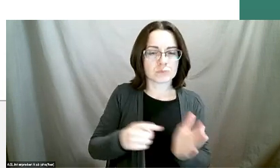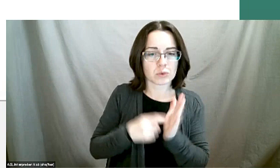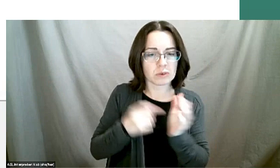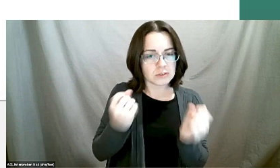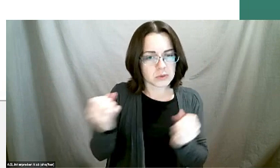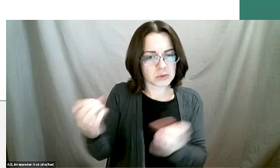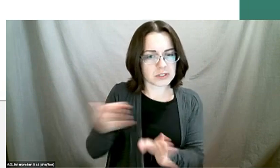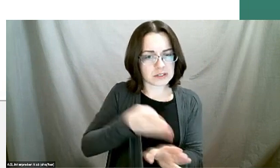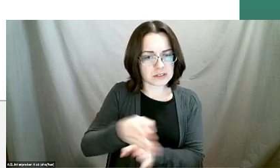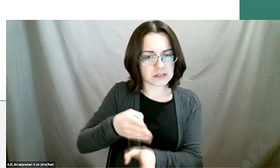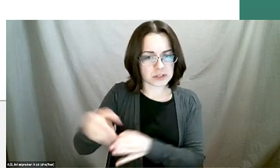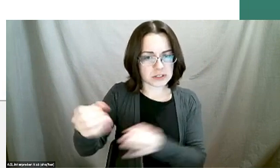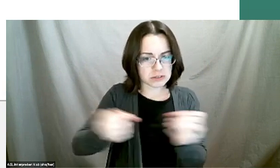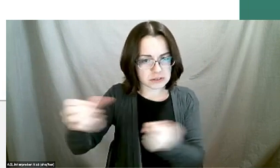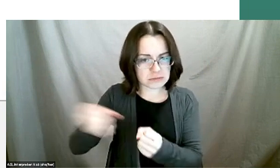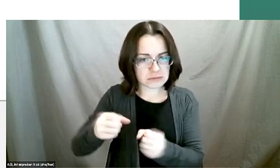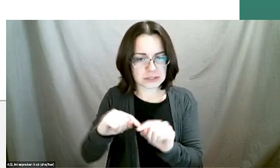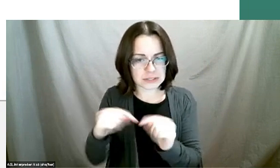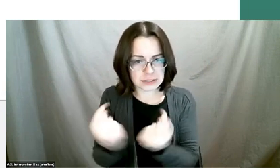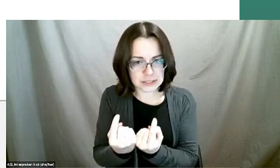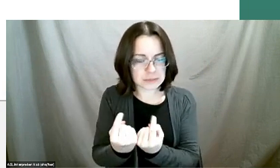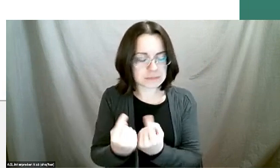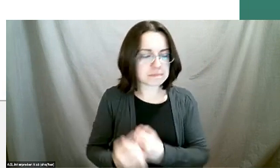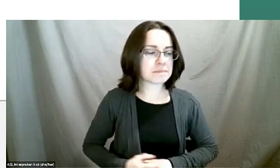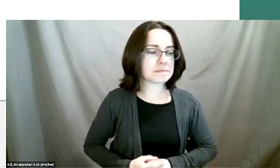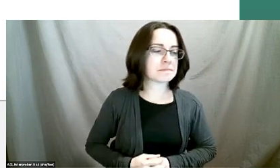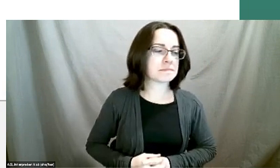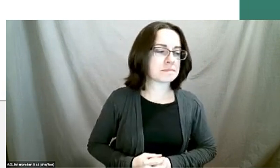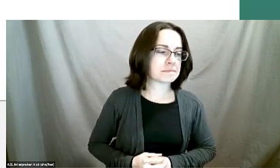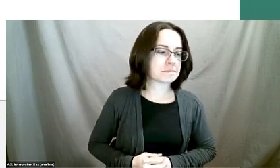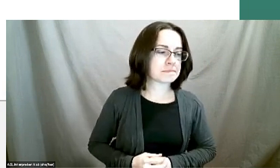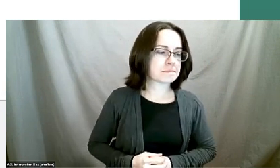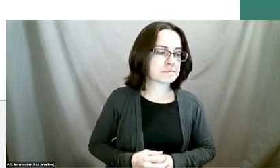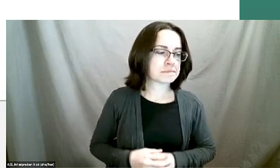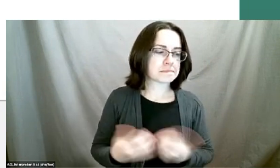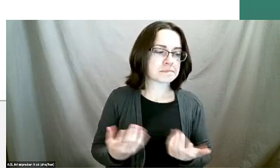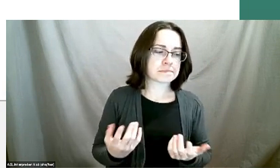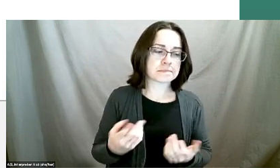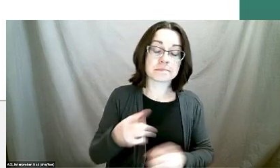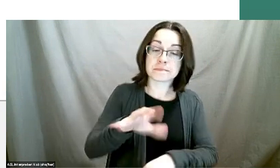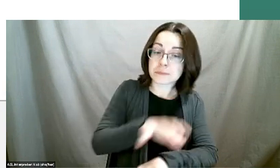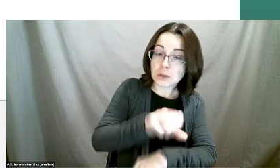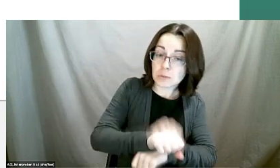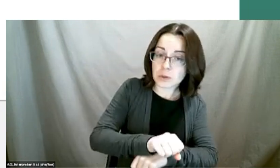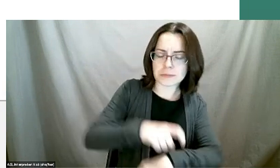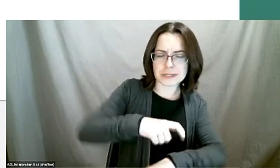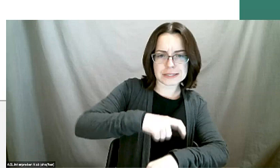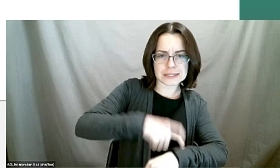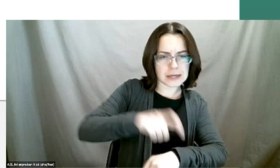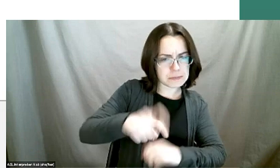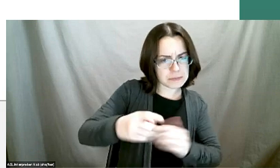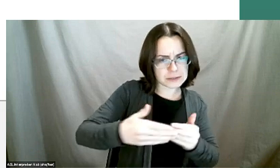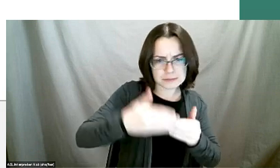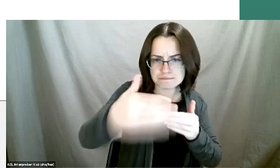Often, we have to allow much more time for appointments and sometimes it's busy